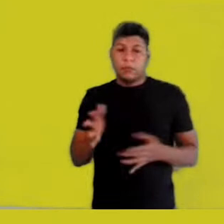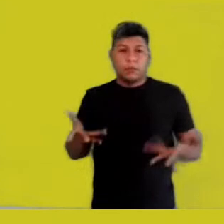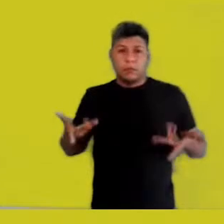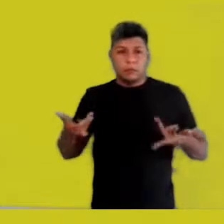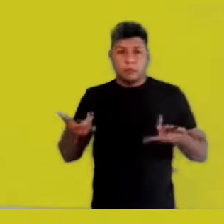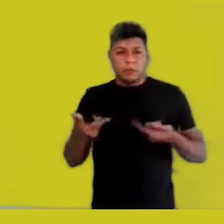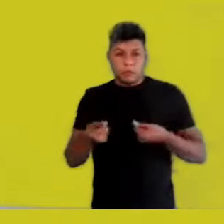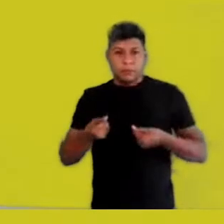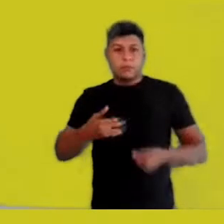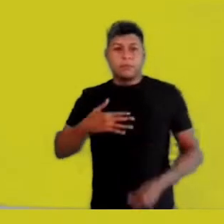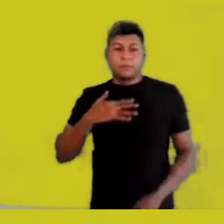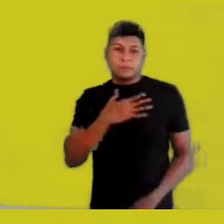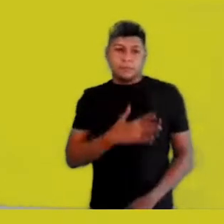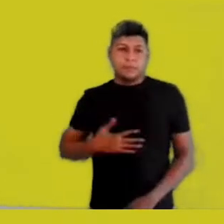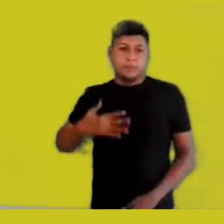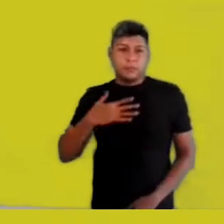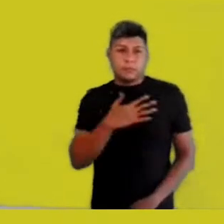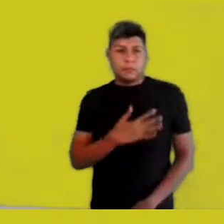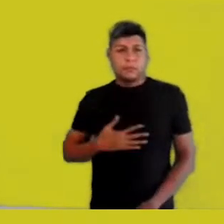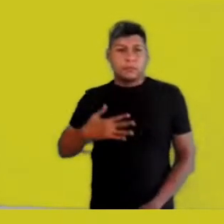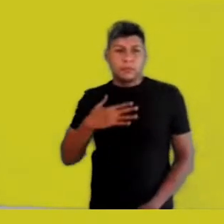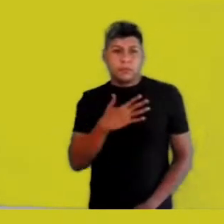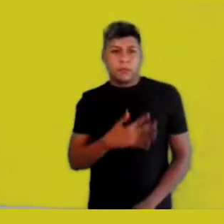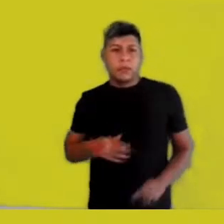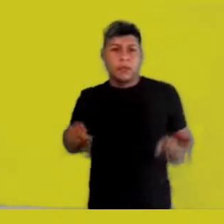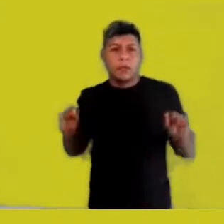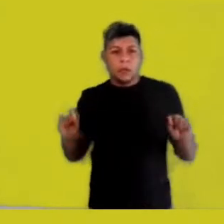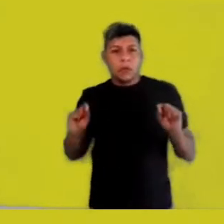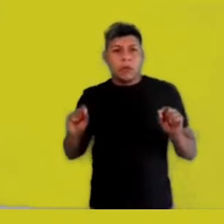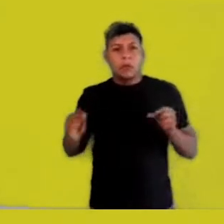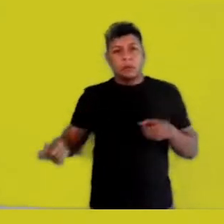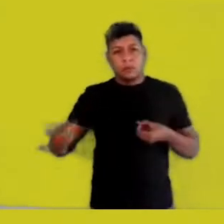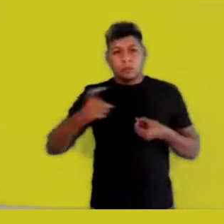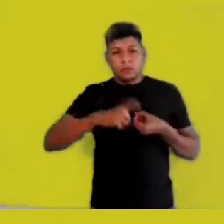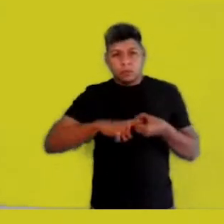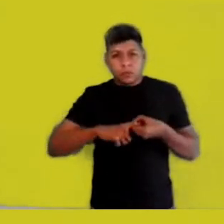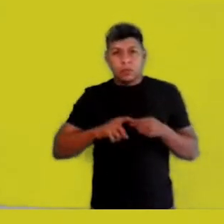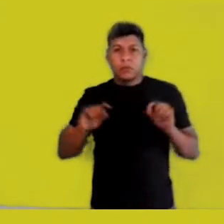and it is difficult to gather our thoughts